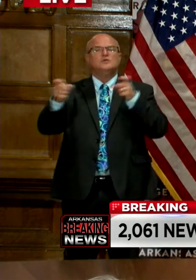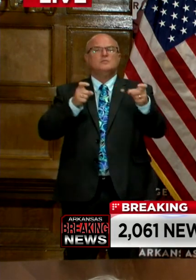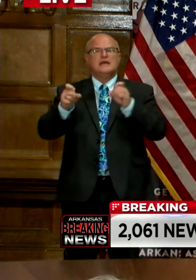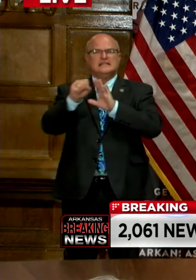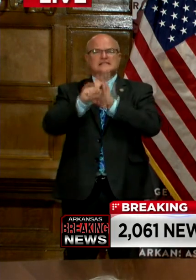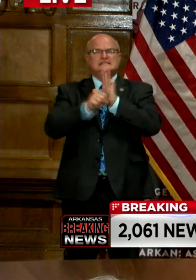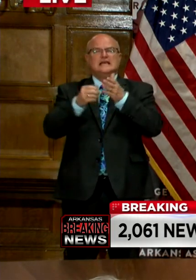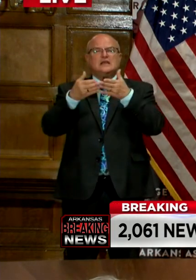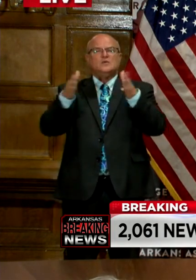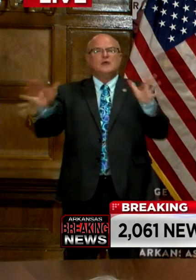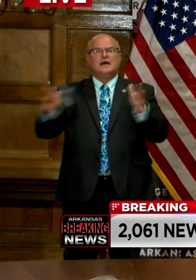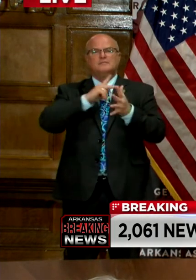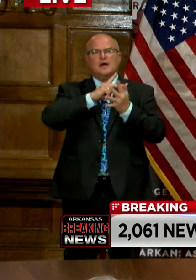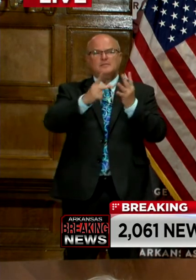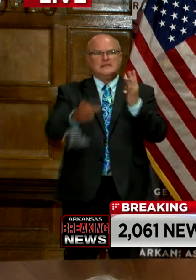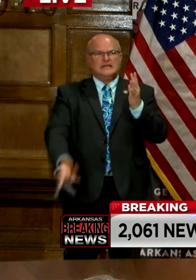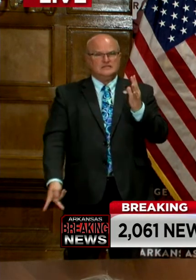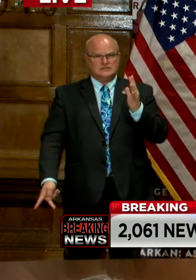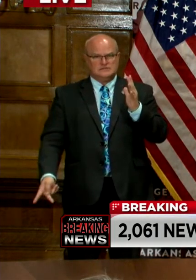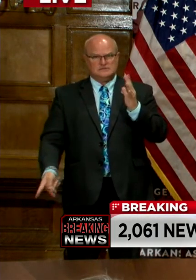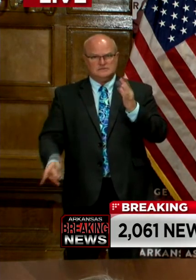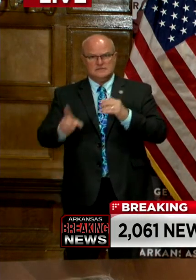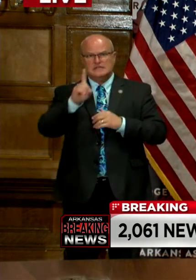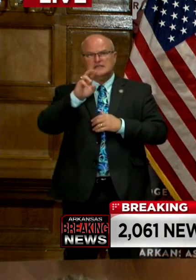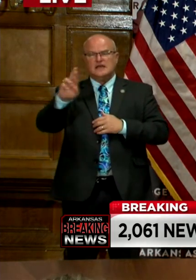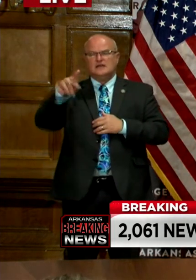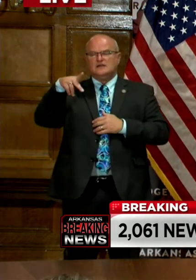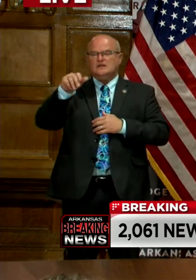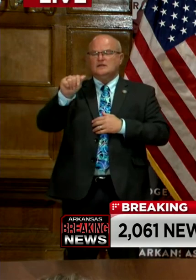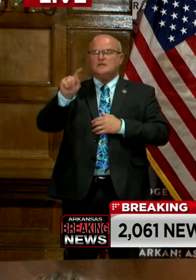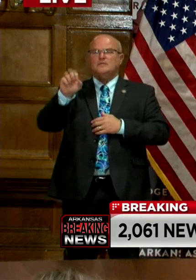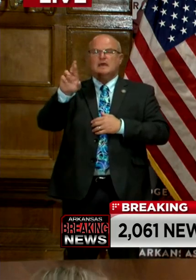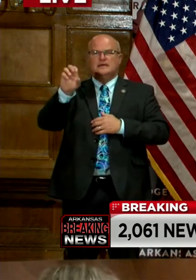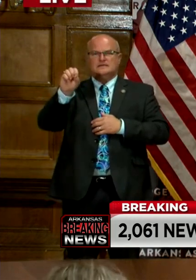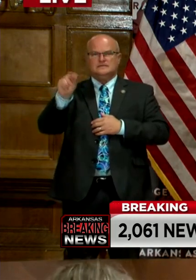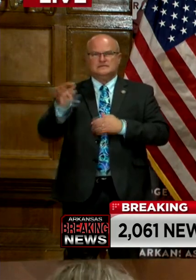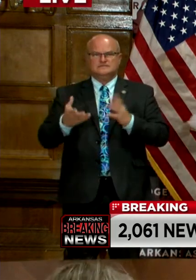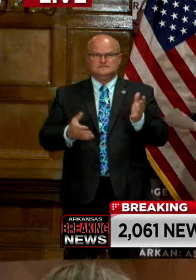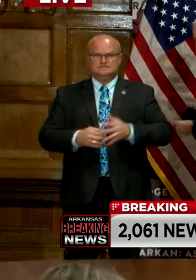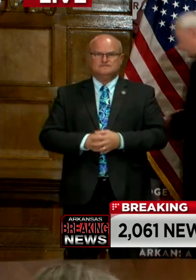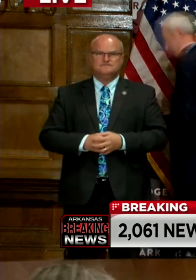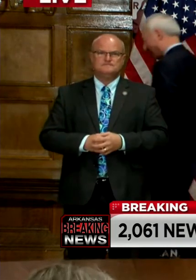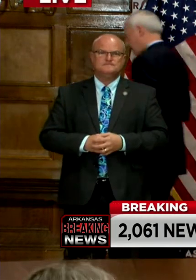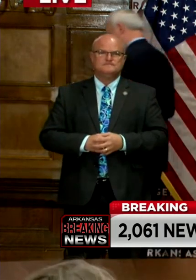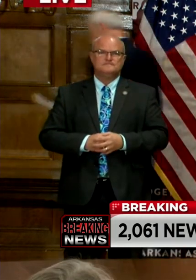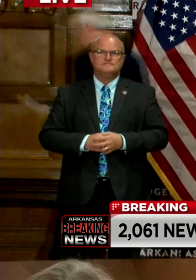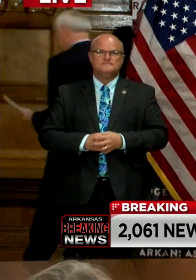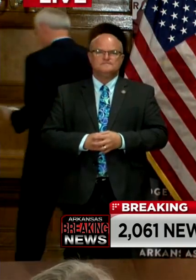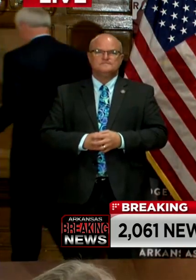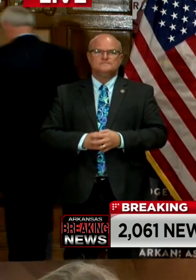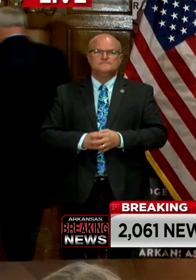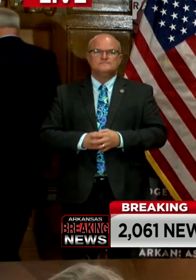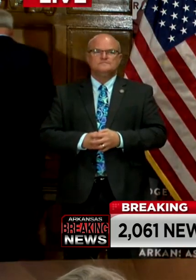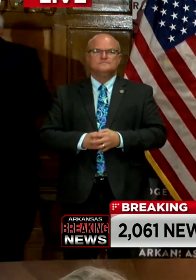WITH THE TASK FORCE MEETING -- STANDARDIZE THAT FOR THE TASK FORCE MEETING ON THE TOPIC AND WHAT WE'RE TRYING TO DO TO MANAGE THE STATEWIDE